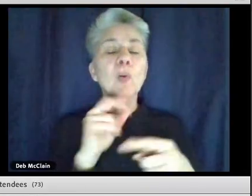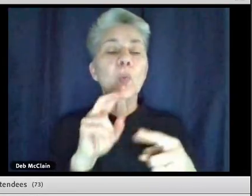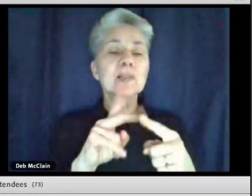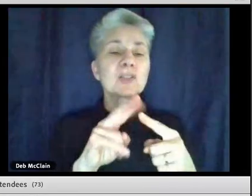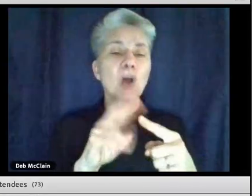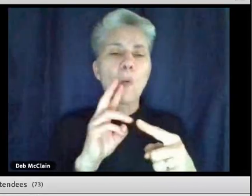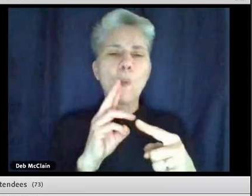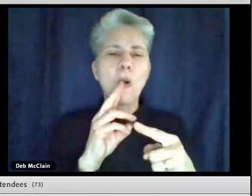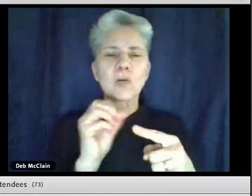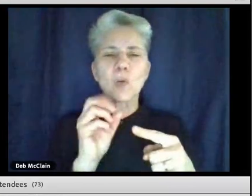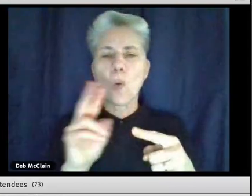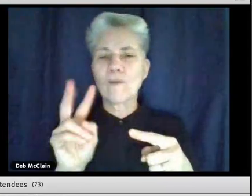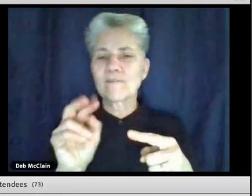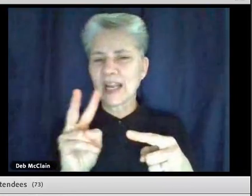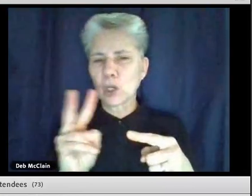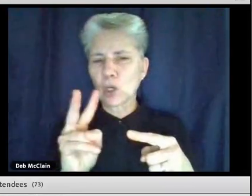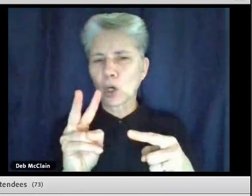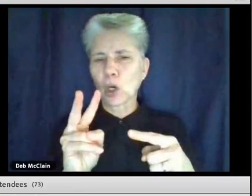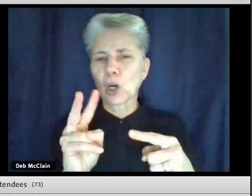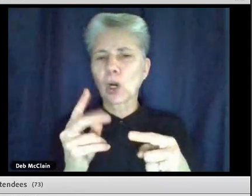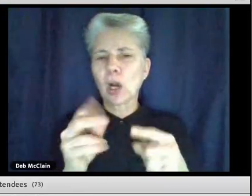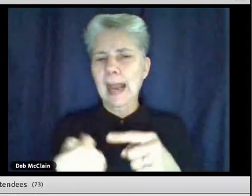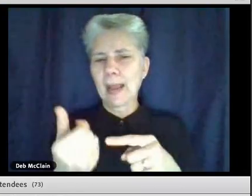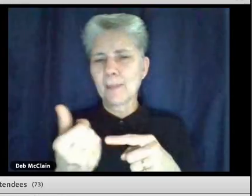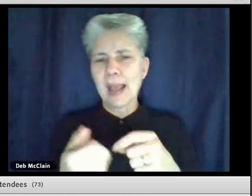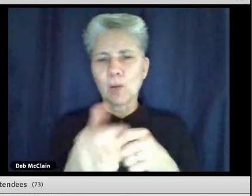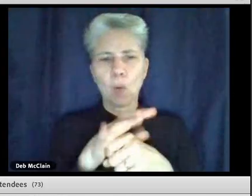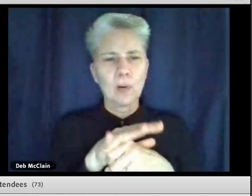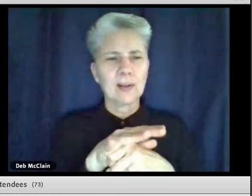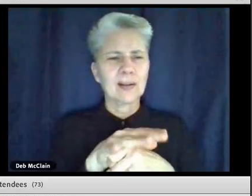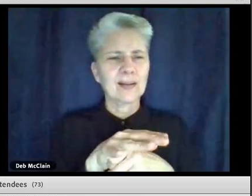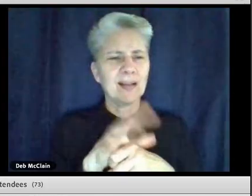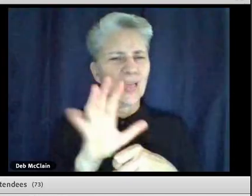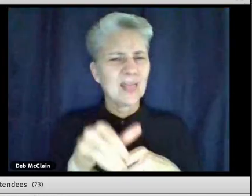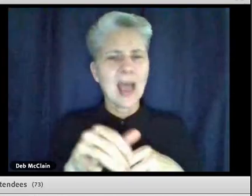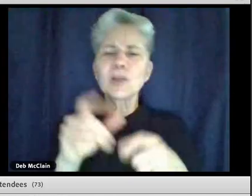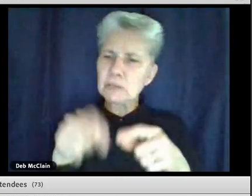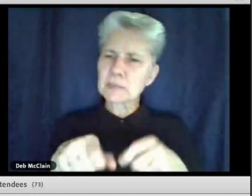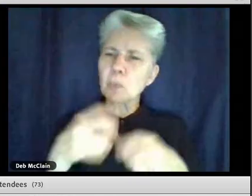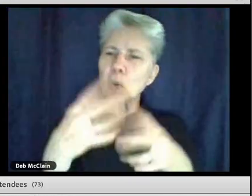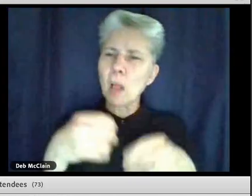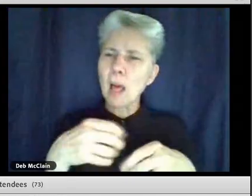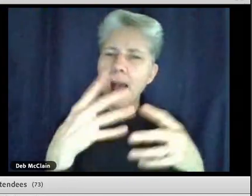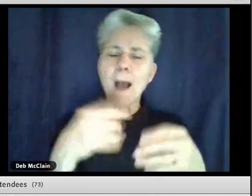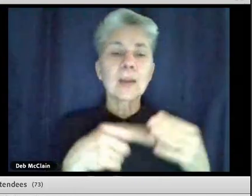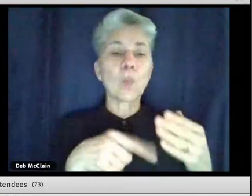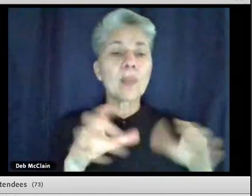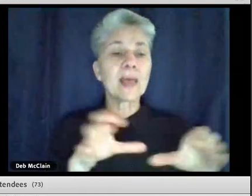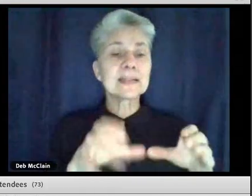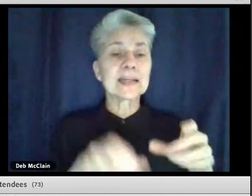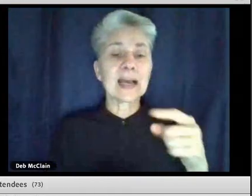or Vinegar 'Eliminate' the Coronavirus?" And again, you can click on these, and what it will do --